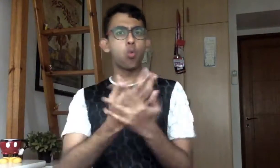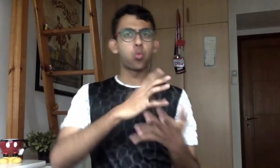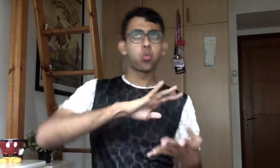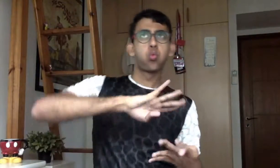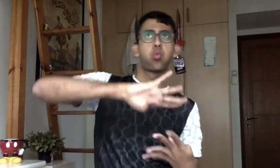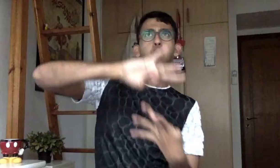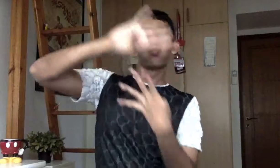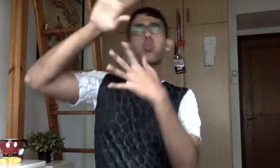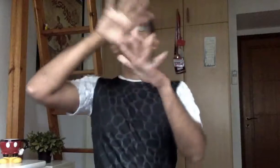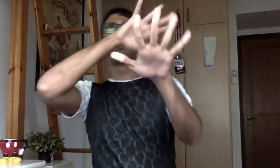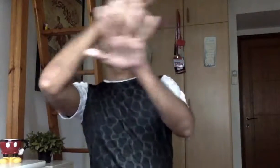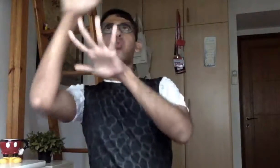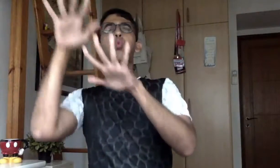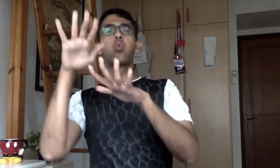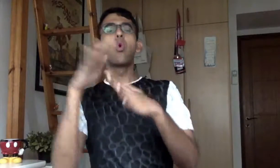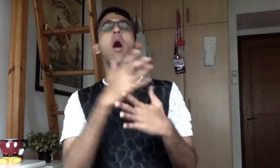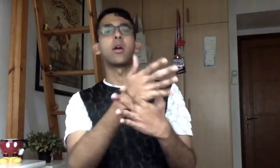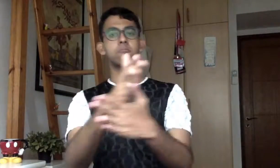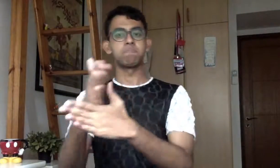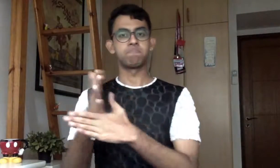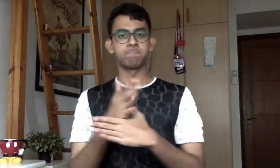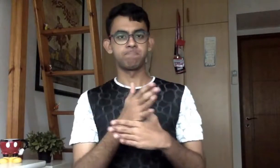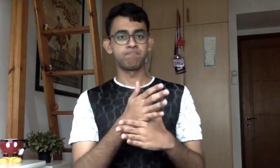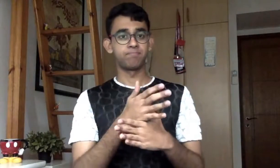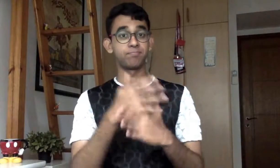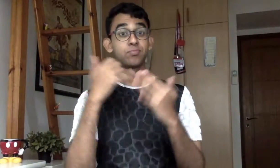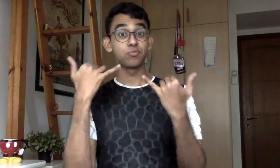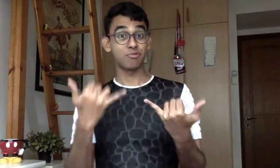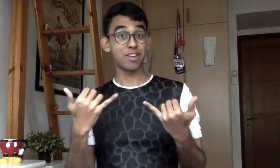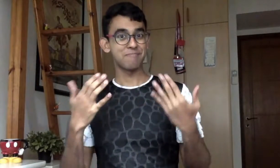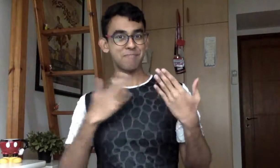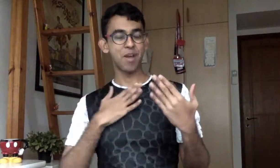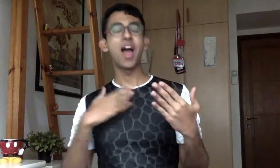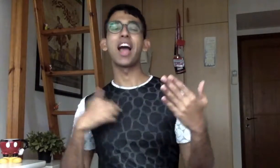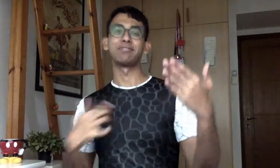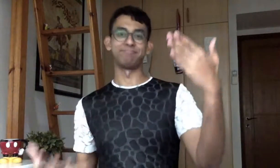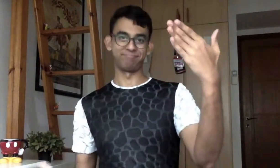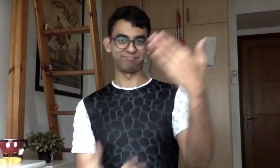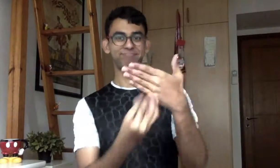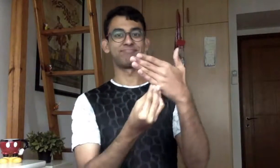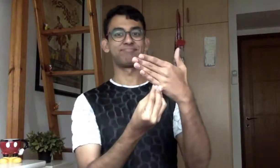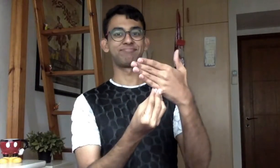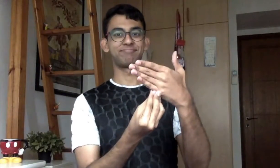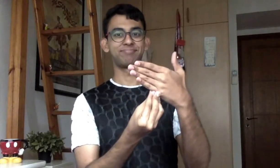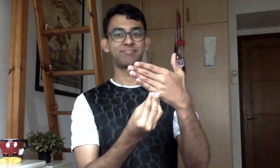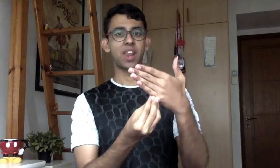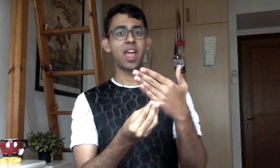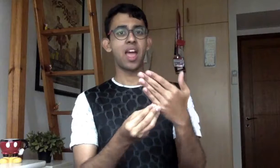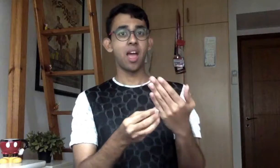their videos, pictures and posts. Today, I'll be adding mine to the mix.